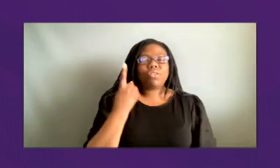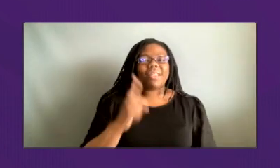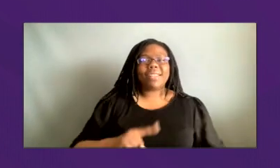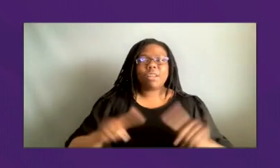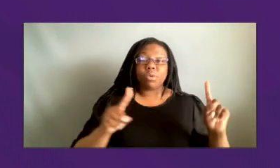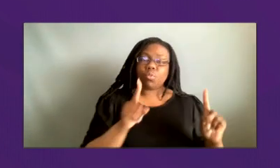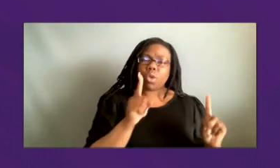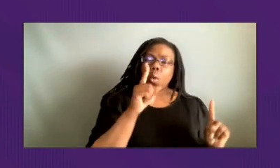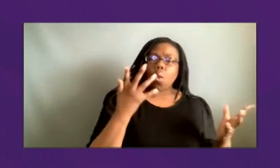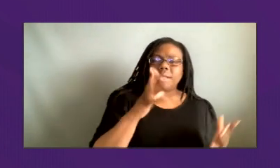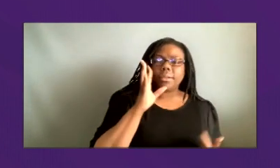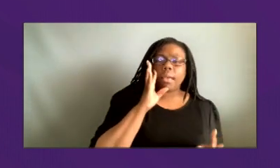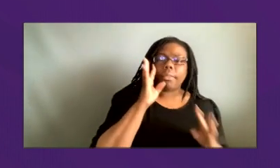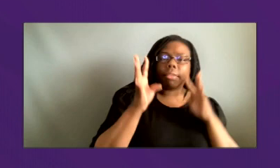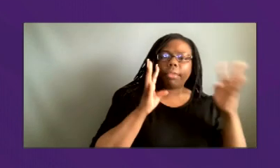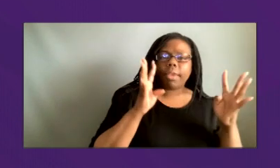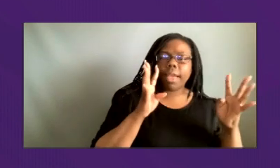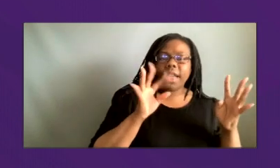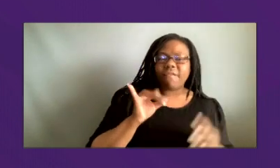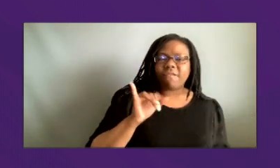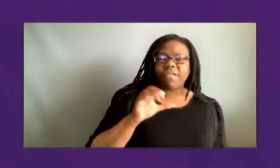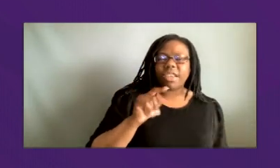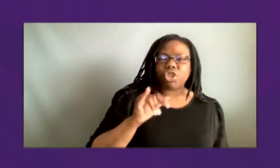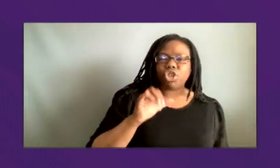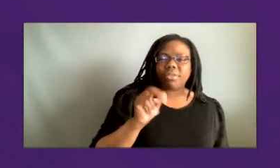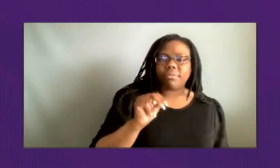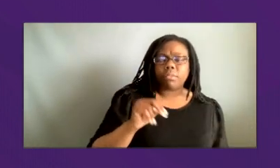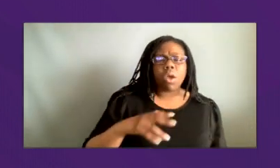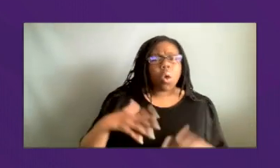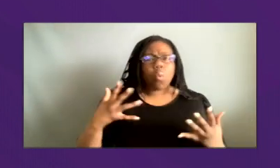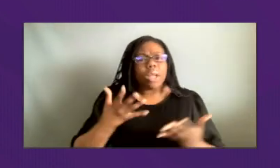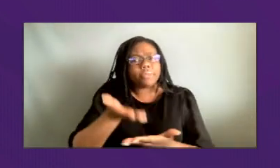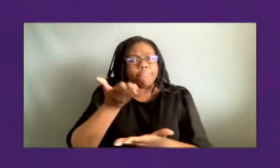So depending on who is telling the story, key information can be missing.